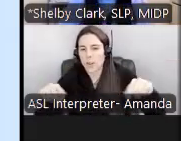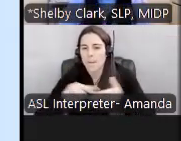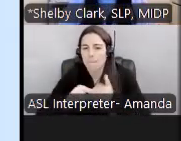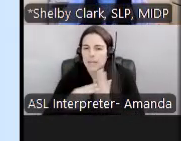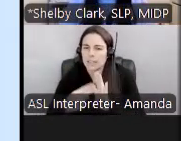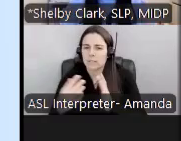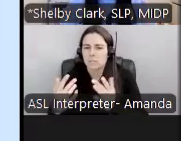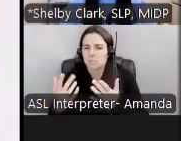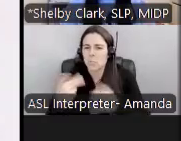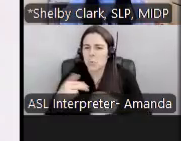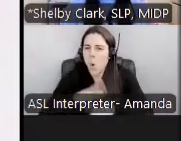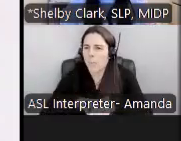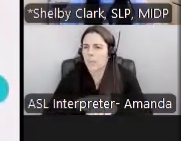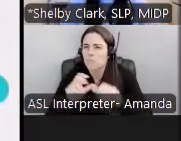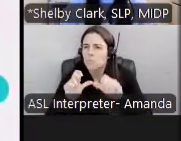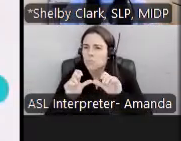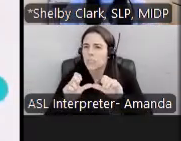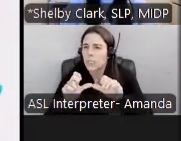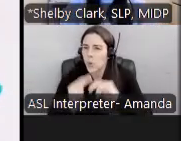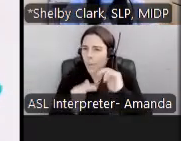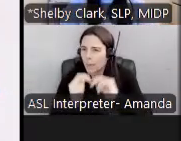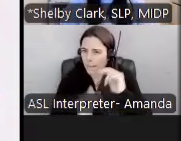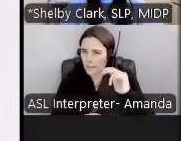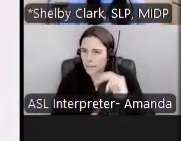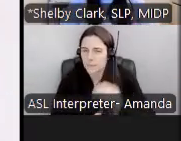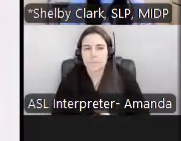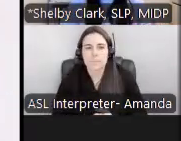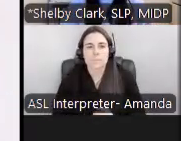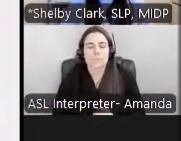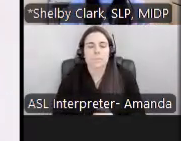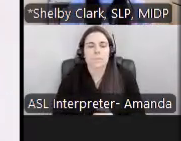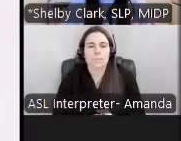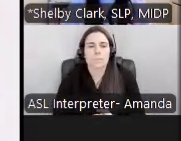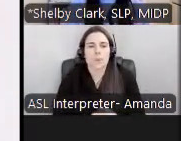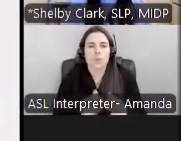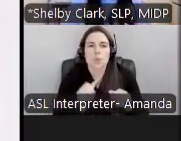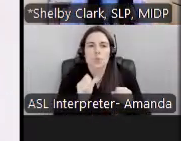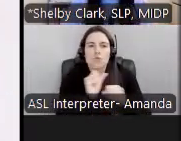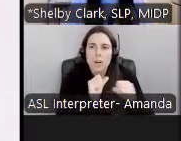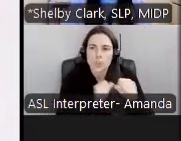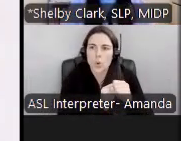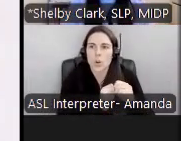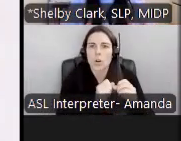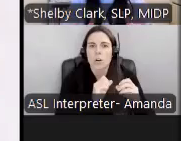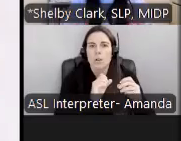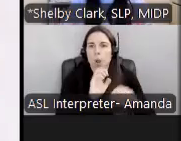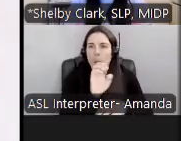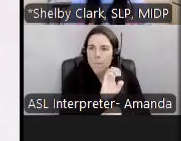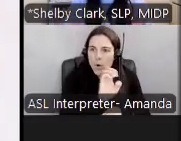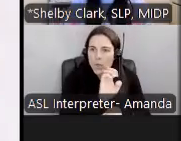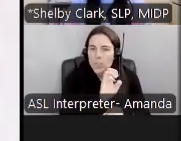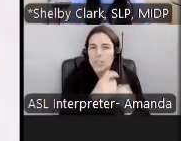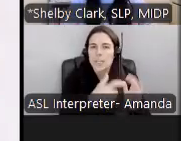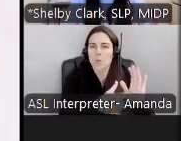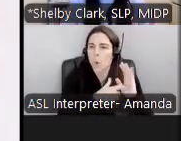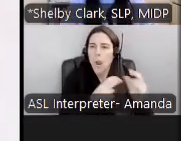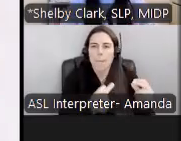so structural emergencies. So these are those serious structural problems that require immediate intervention.